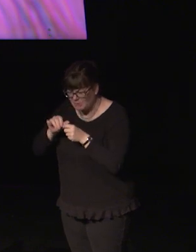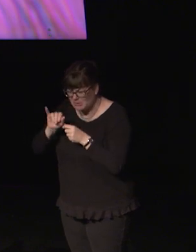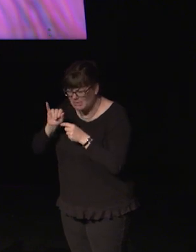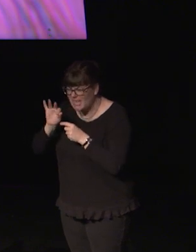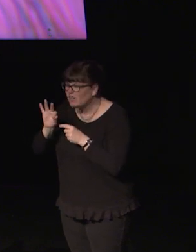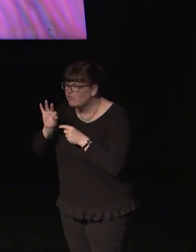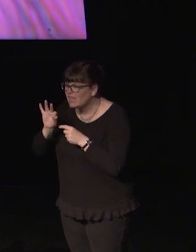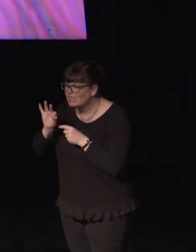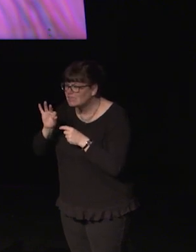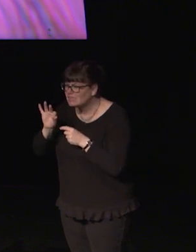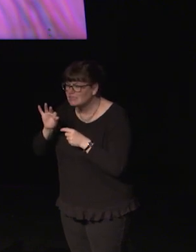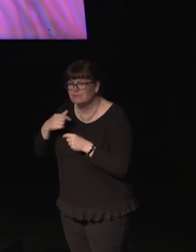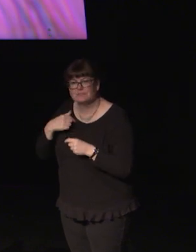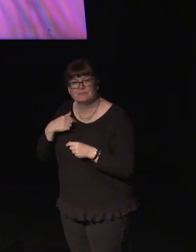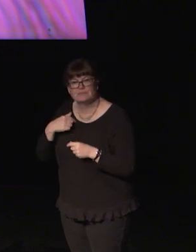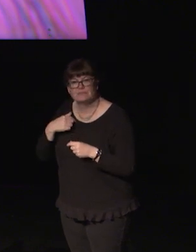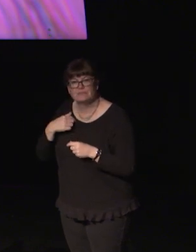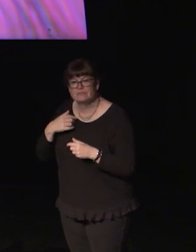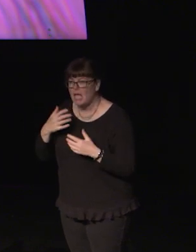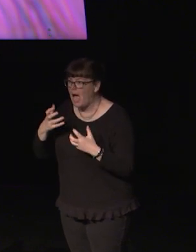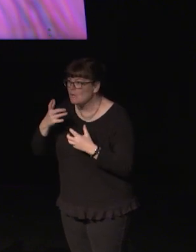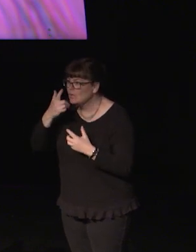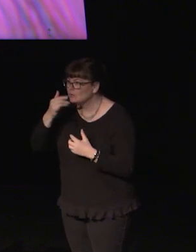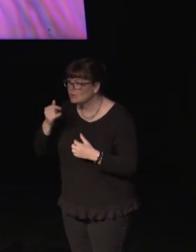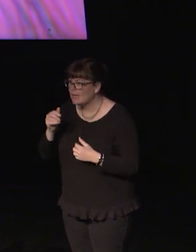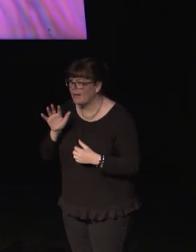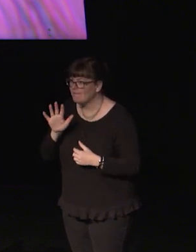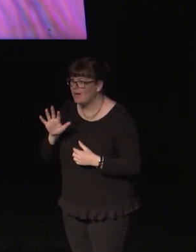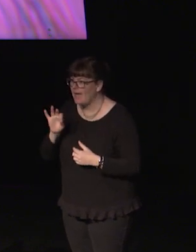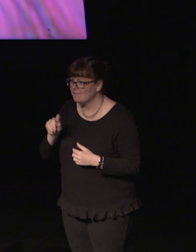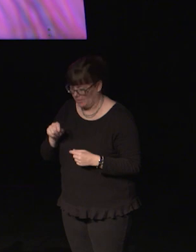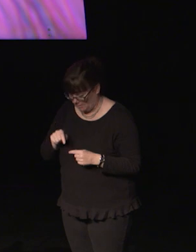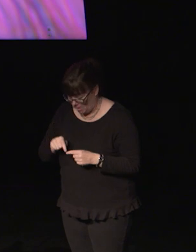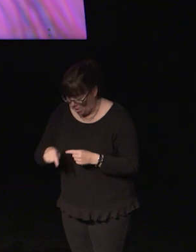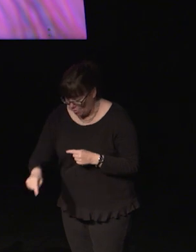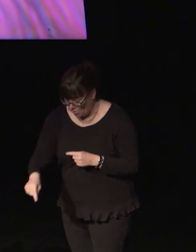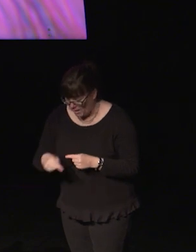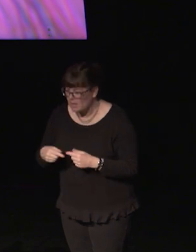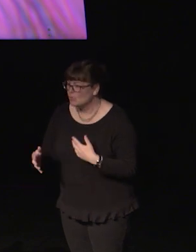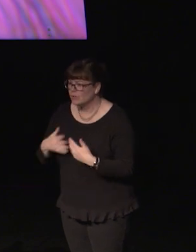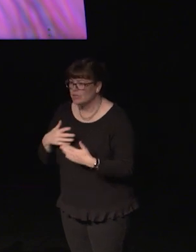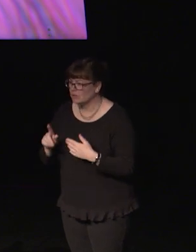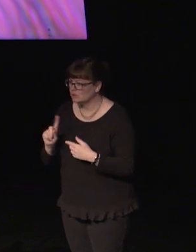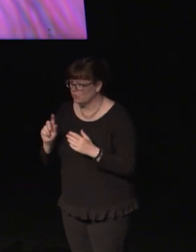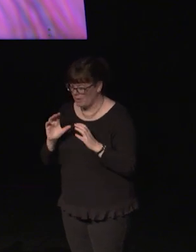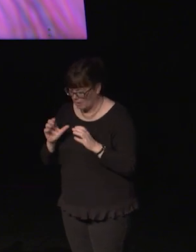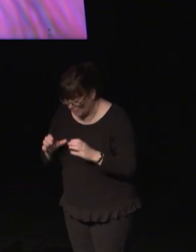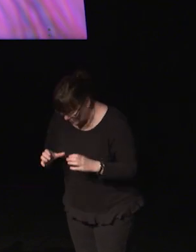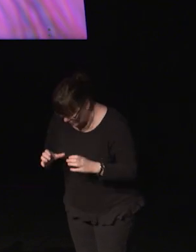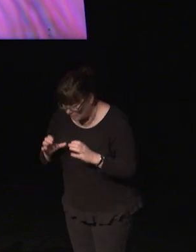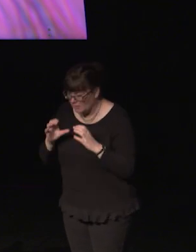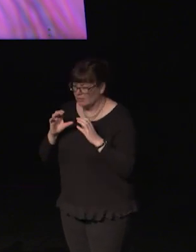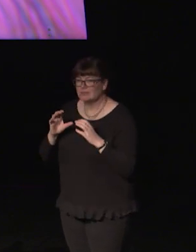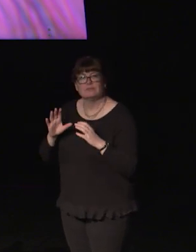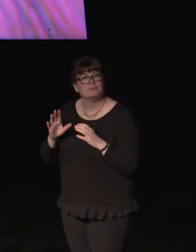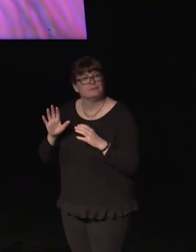We wanted to look like it's five feet away from you regardless of where you lean. But games like, you know, there's some like job simulator,